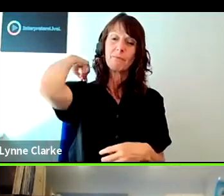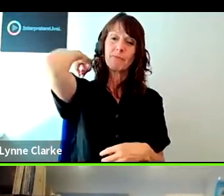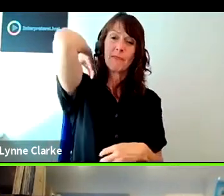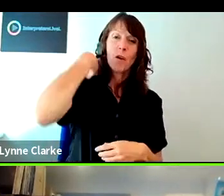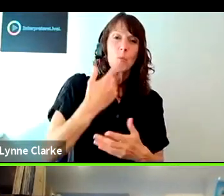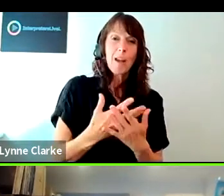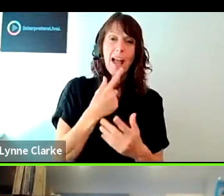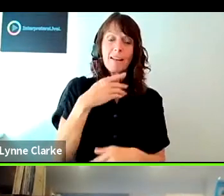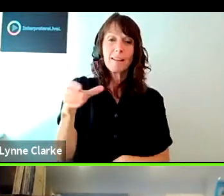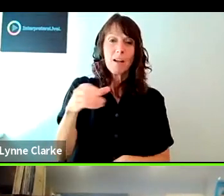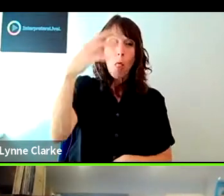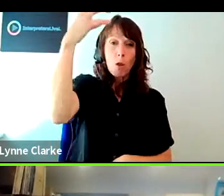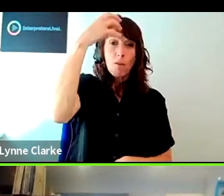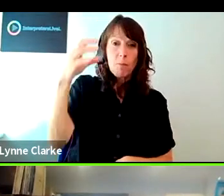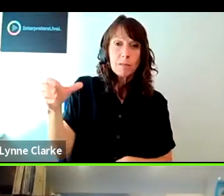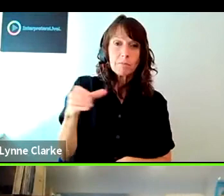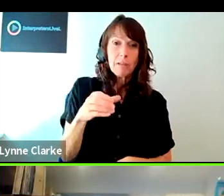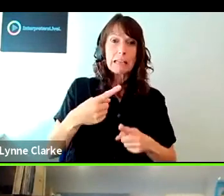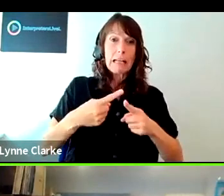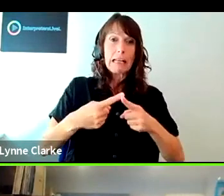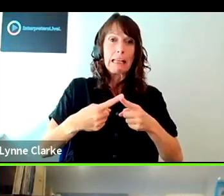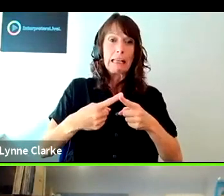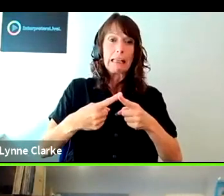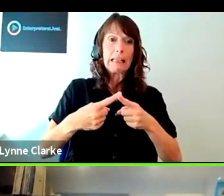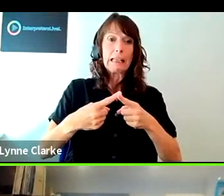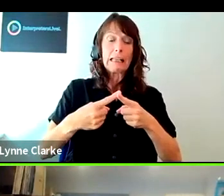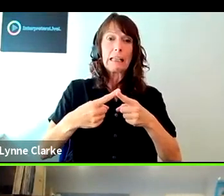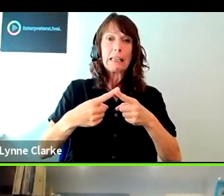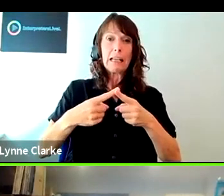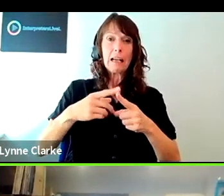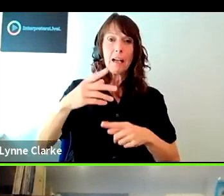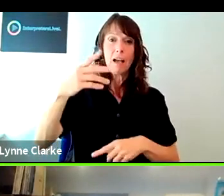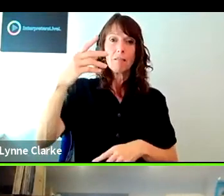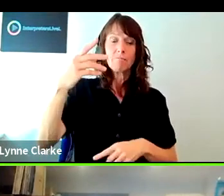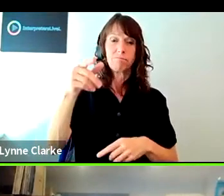and this book and all these announcements, nothing changed.